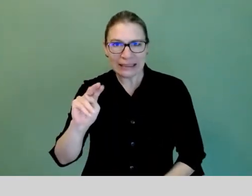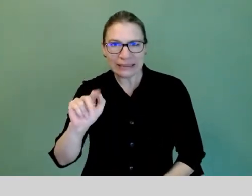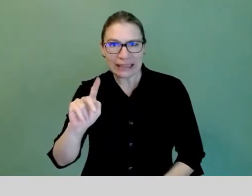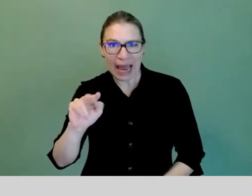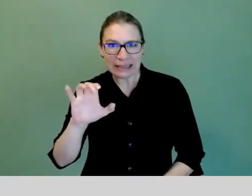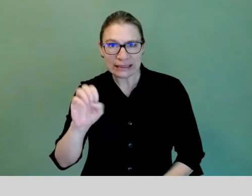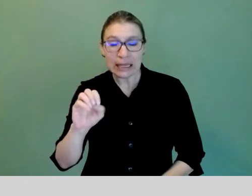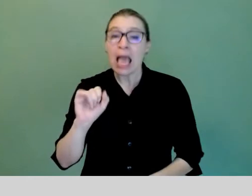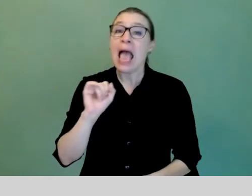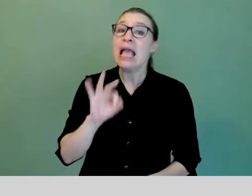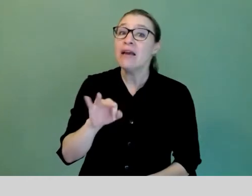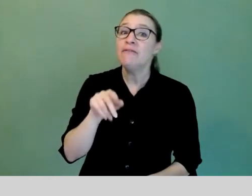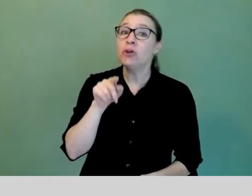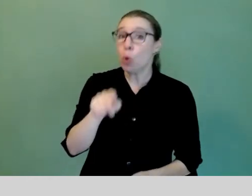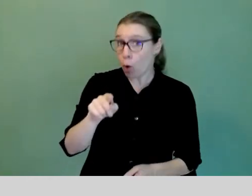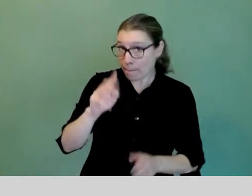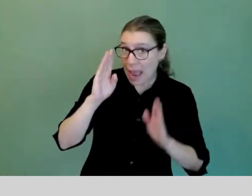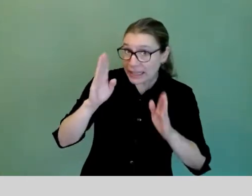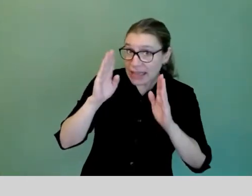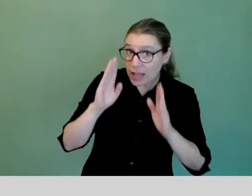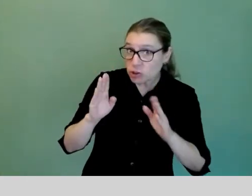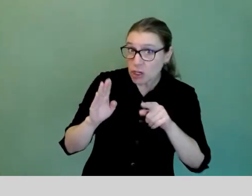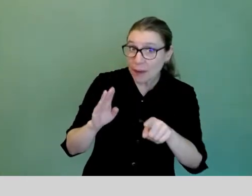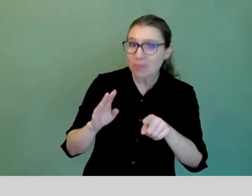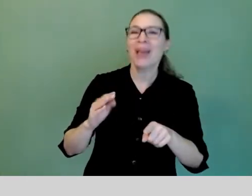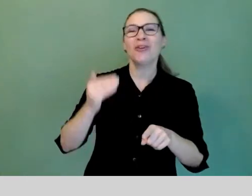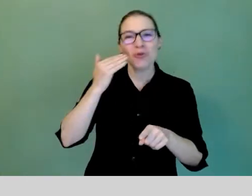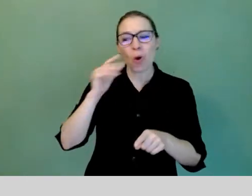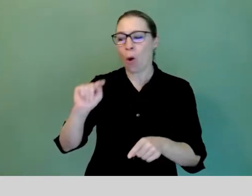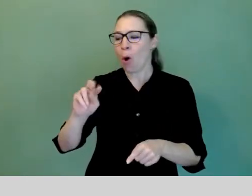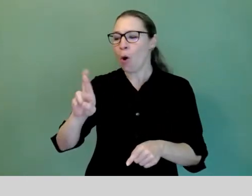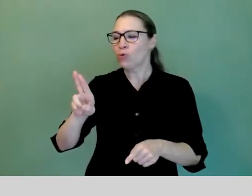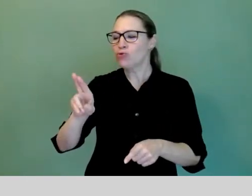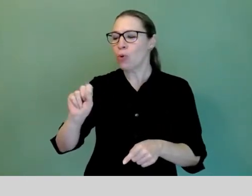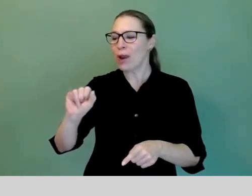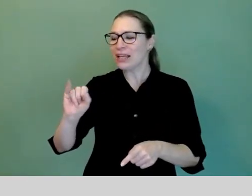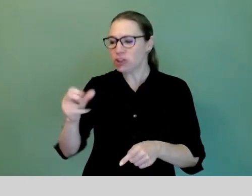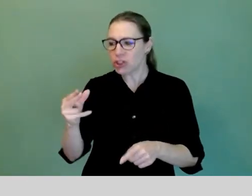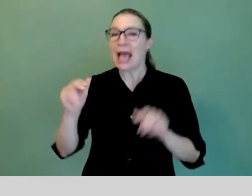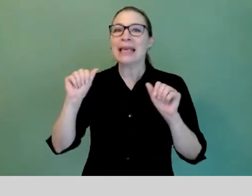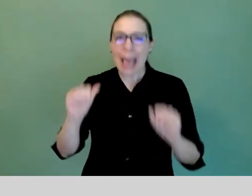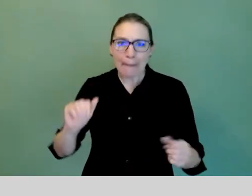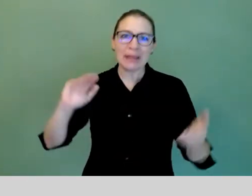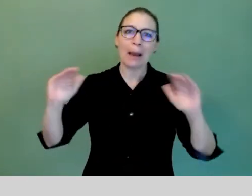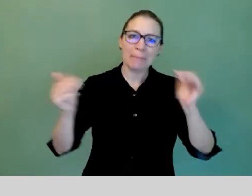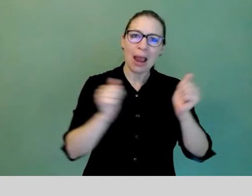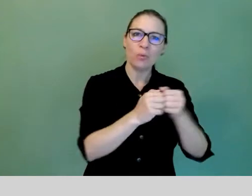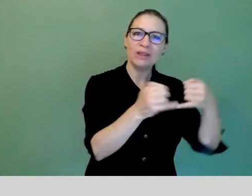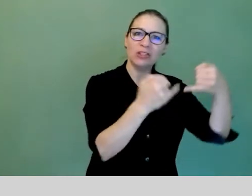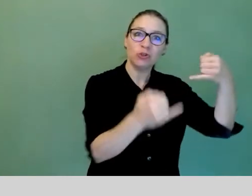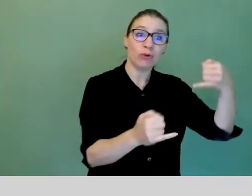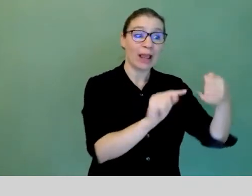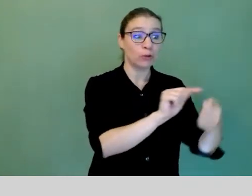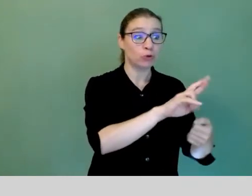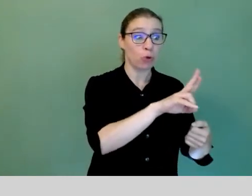you know that a True-ish can be compared to the string true and it can be compared to the string false